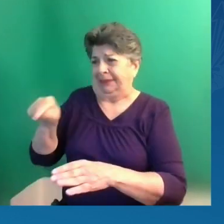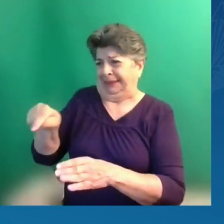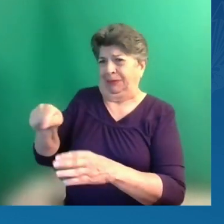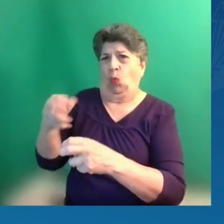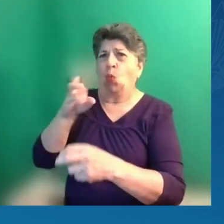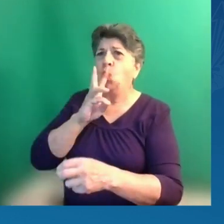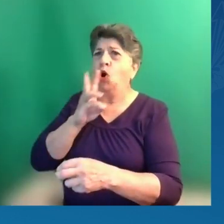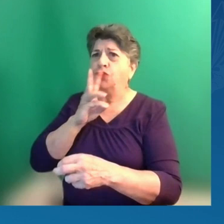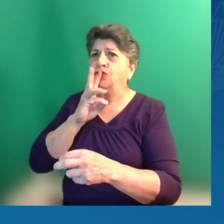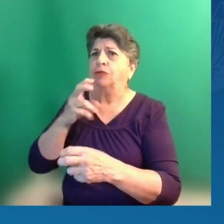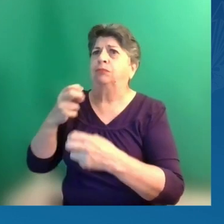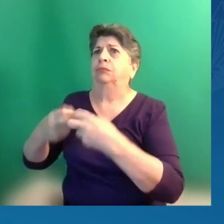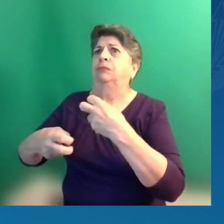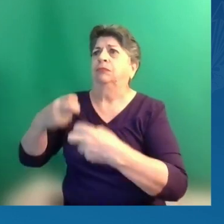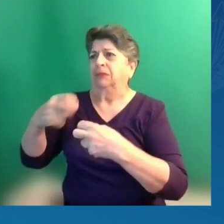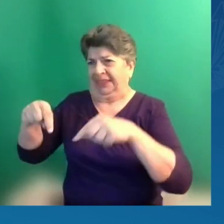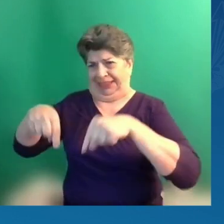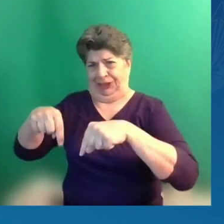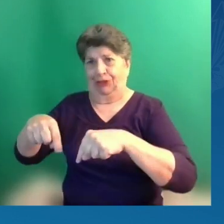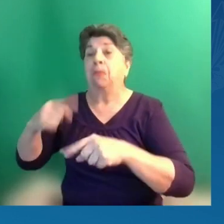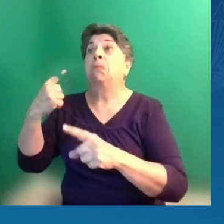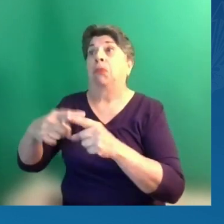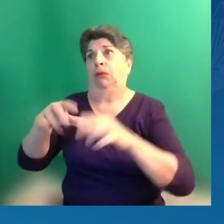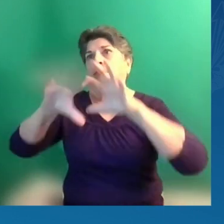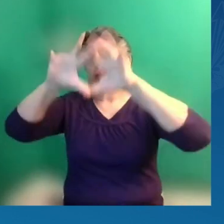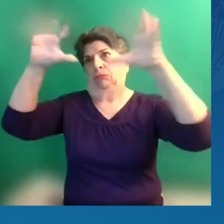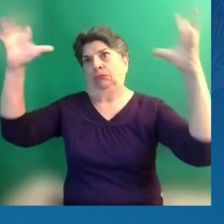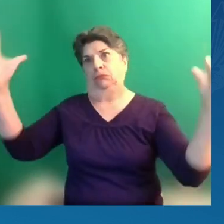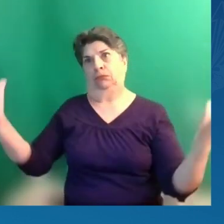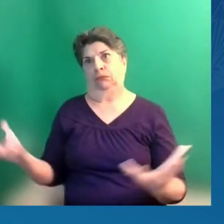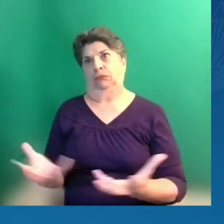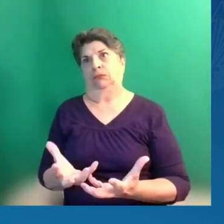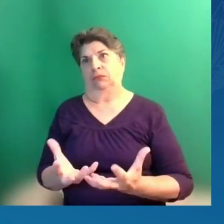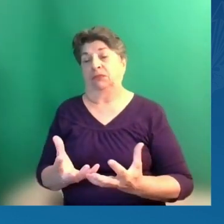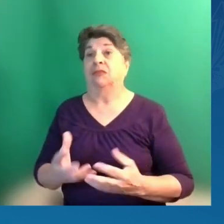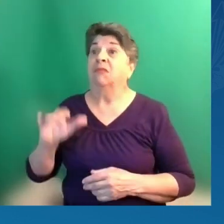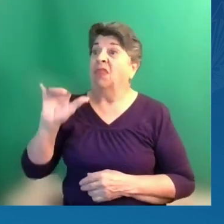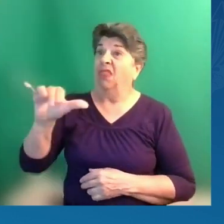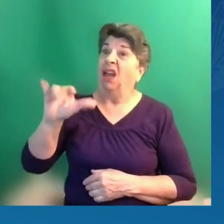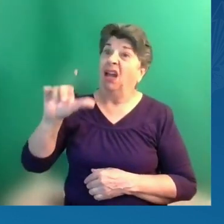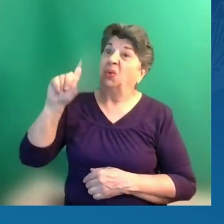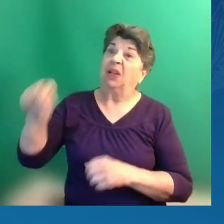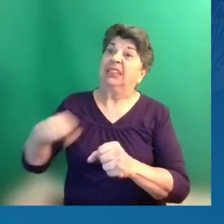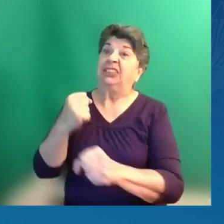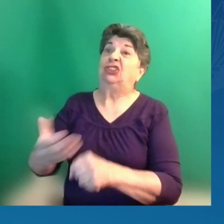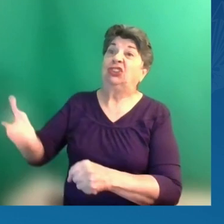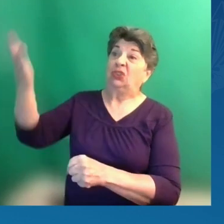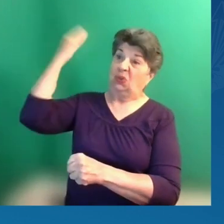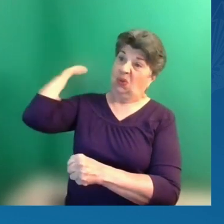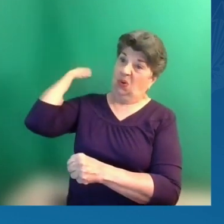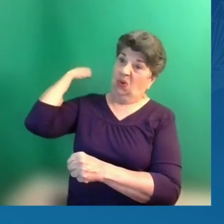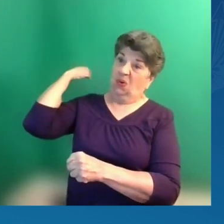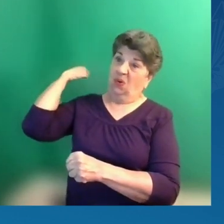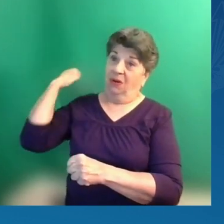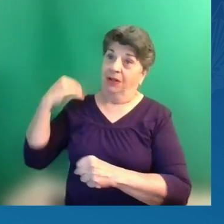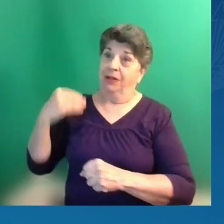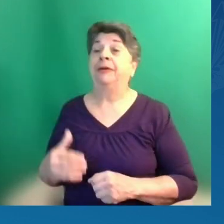22 years ago, Secretary of State Madeleine Albright, a personal friend, mentor and hero of mine.